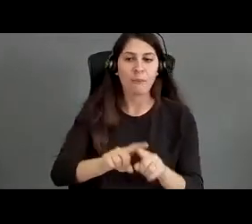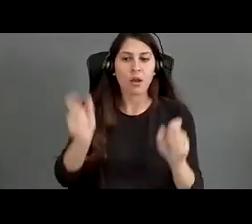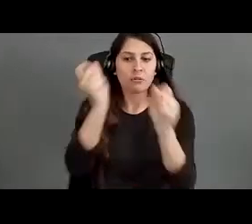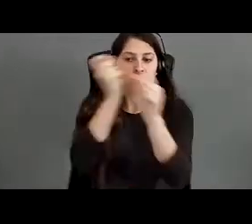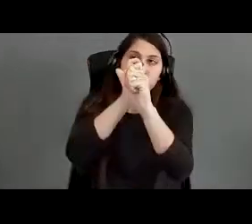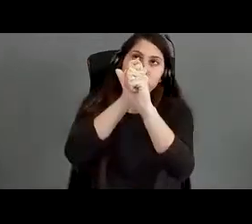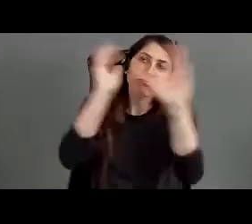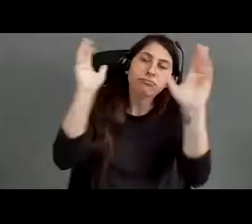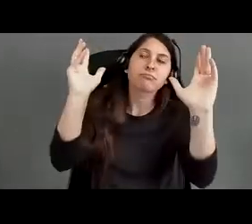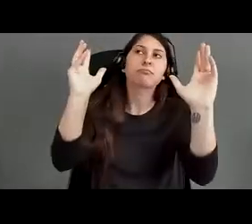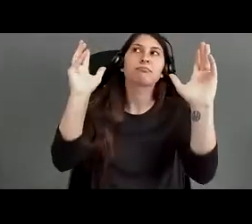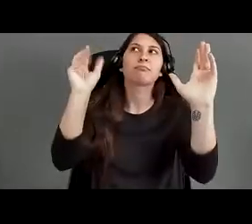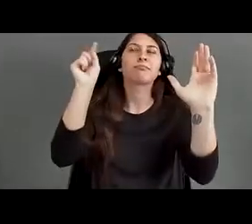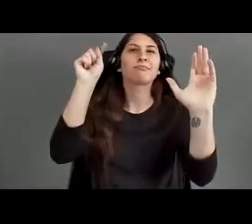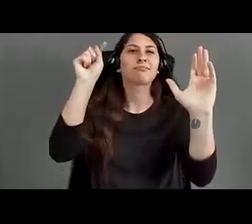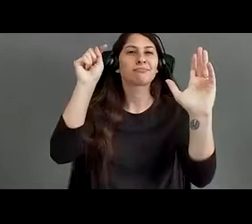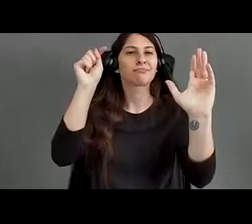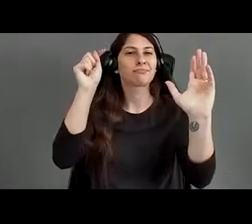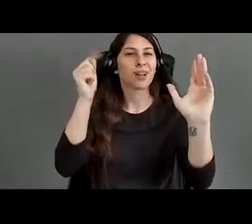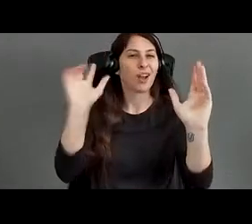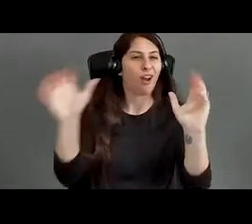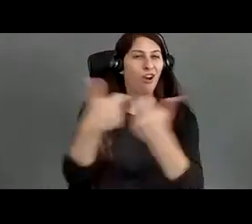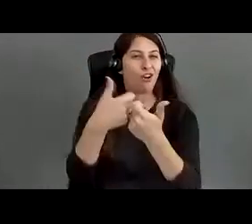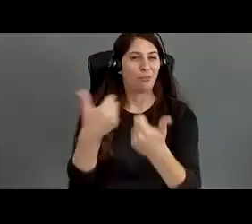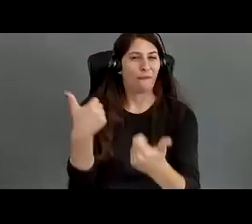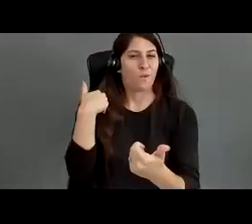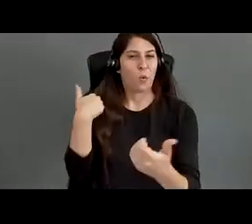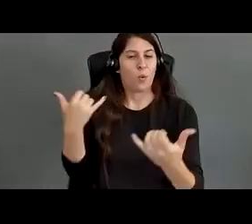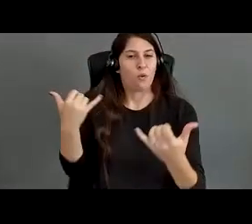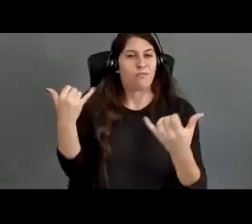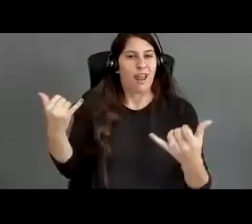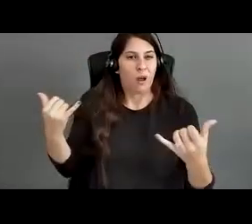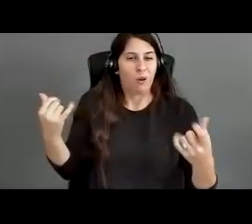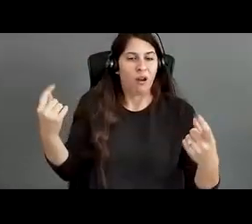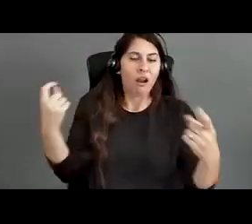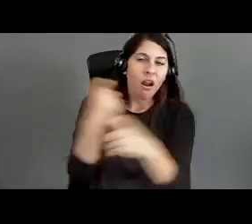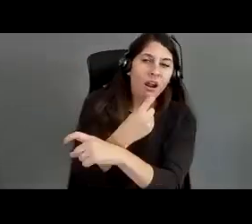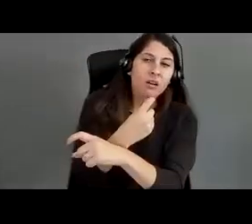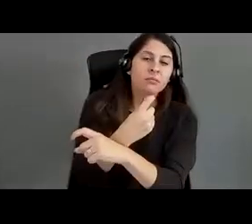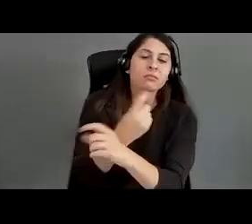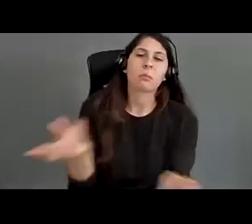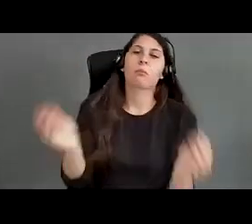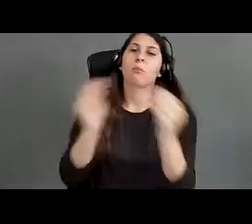of something that was all ready complicated and complex got more complicated.